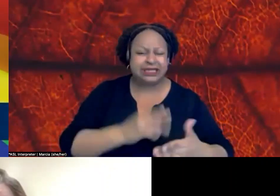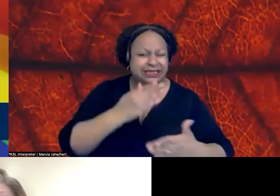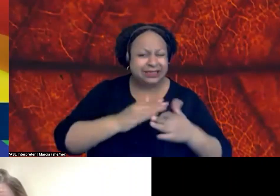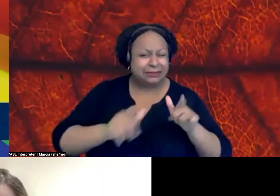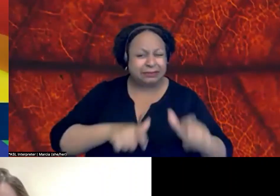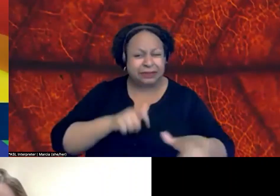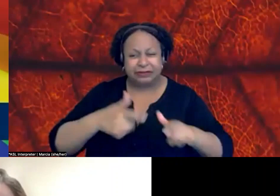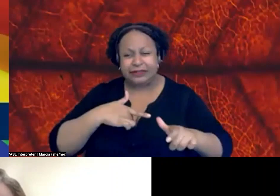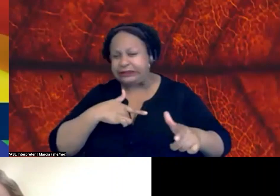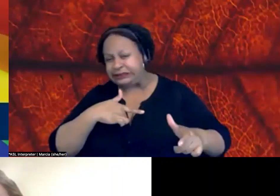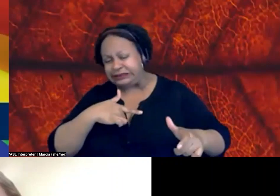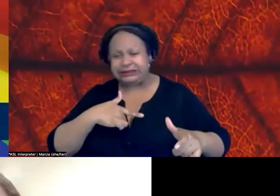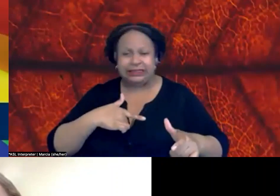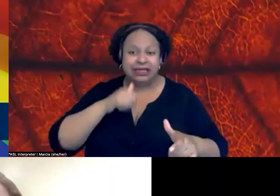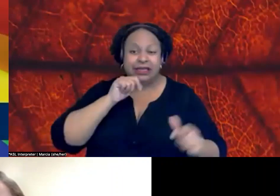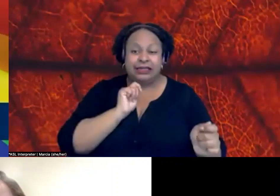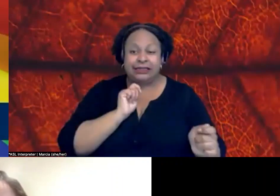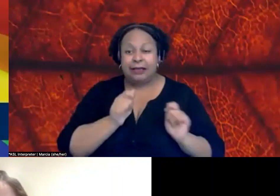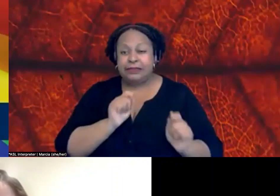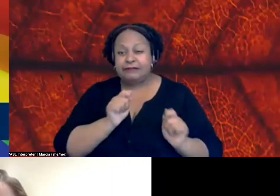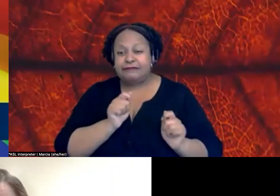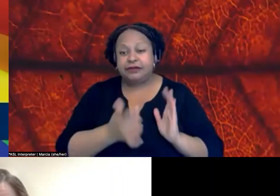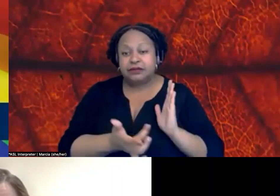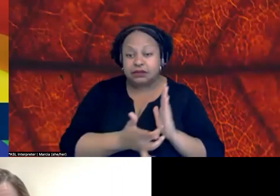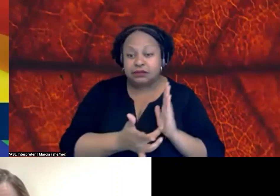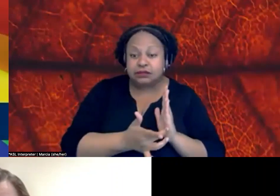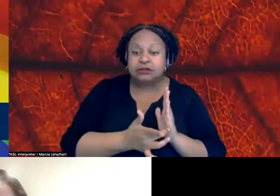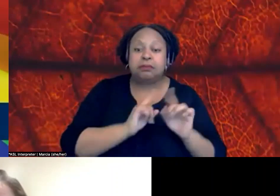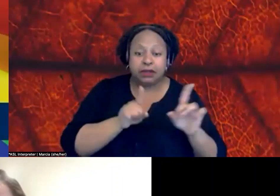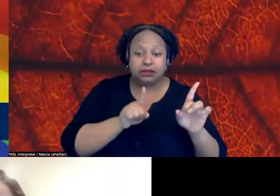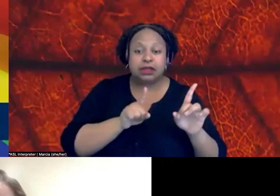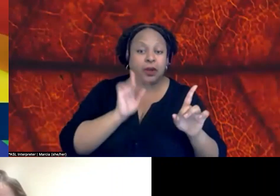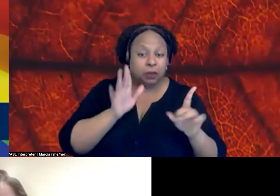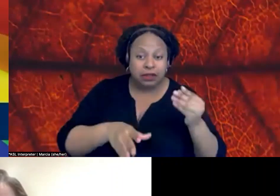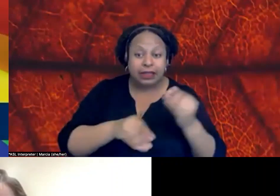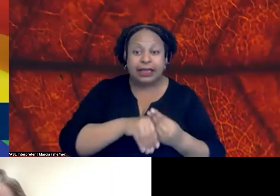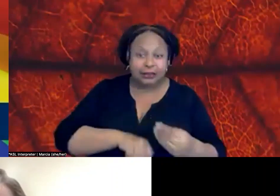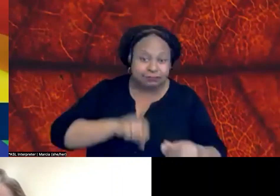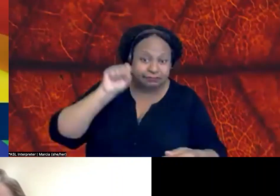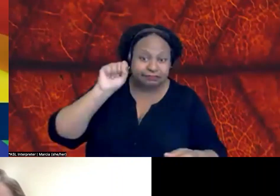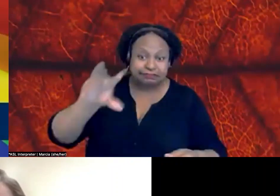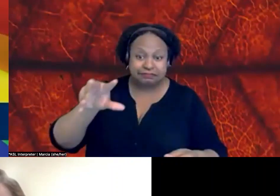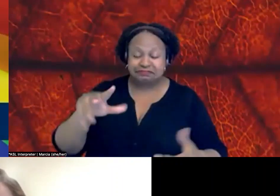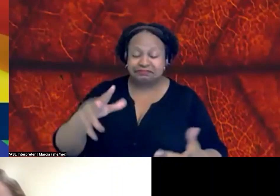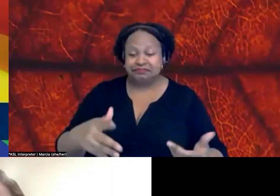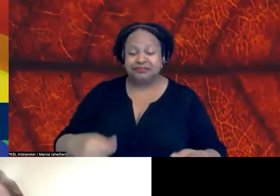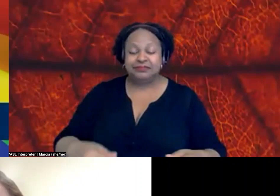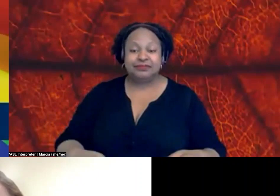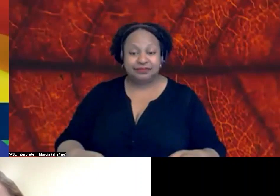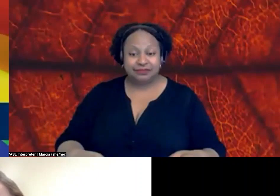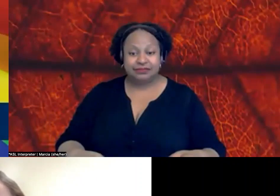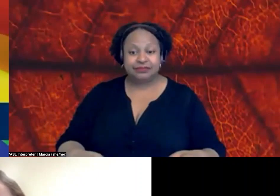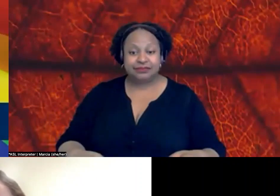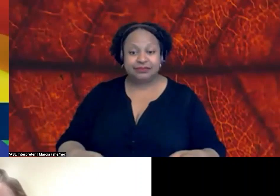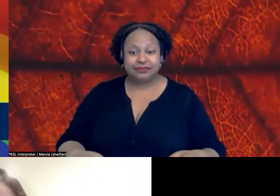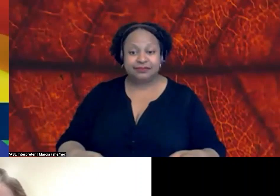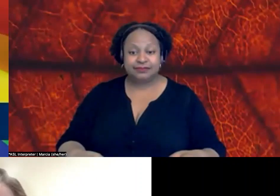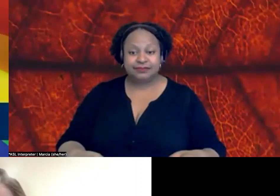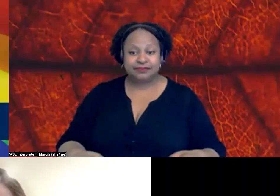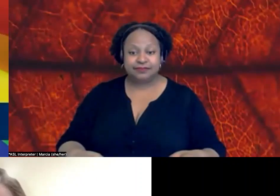and say that it's not adaptive, but I'm going to add it in there just in case. In particular, it's in person CART